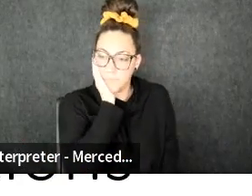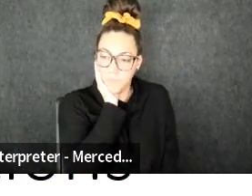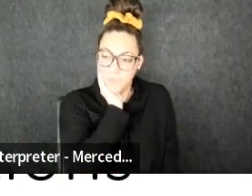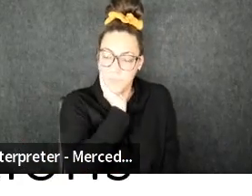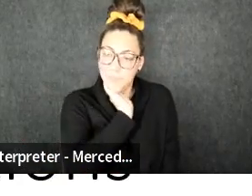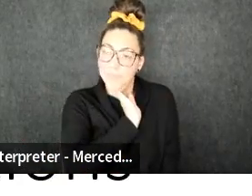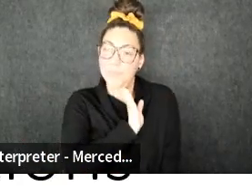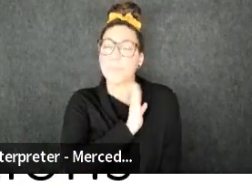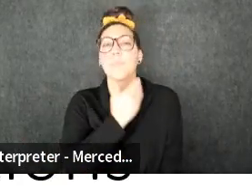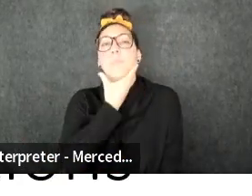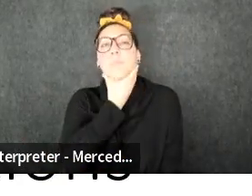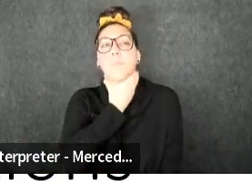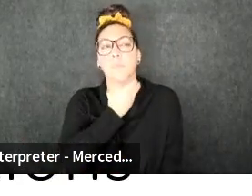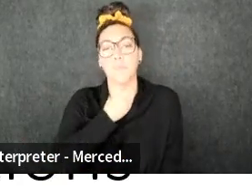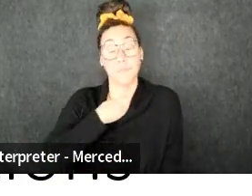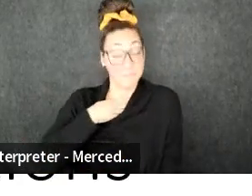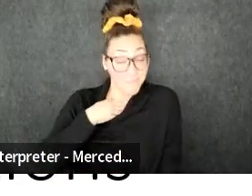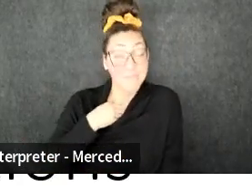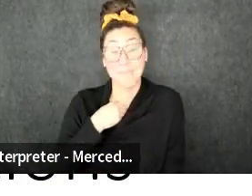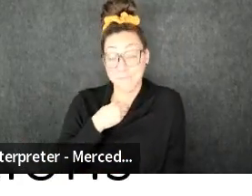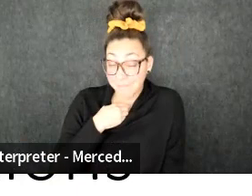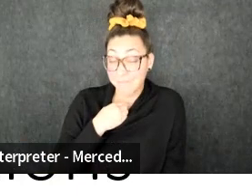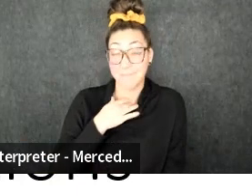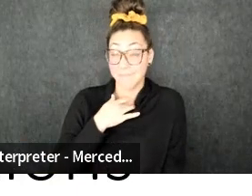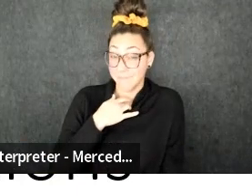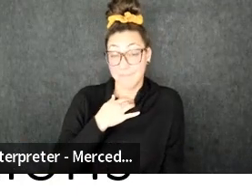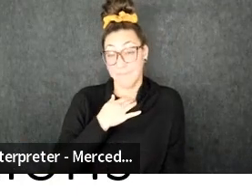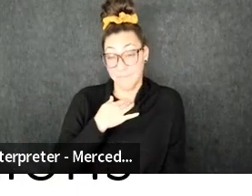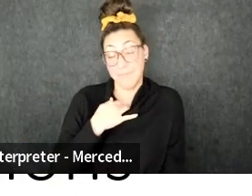Yeah. Our students, we're in the same circumstances again as our students. And so